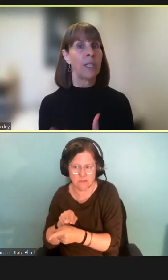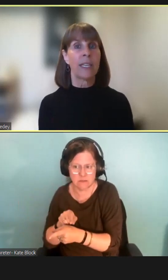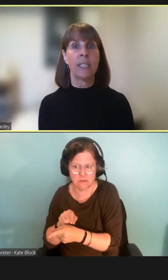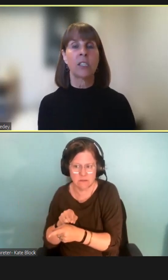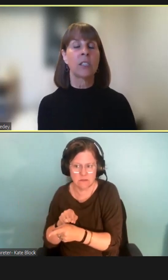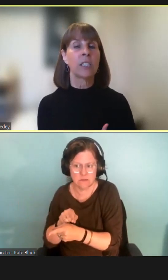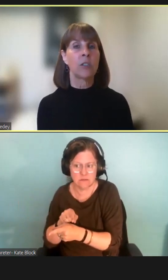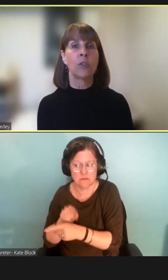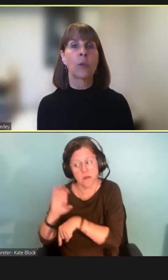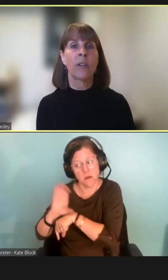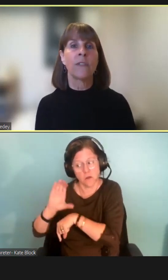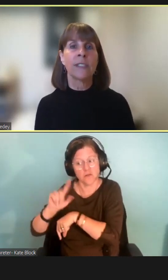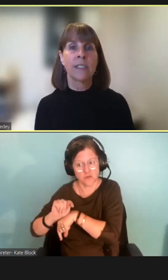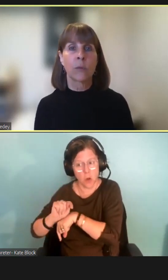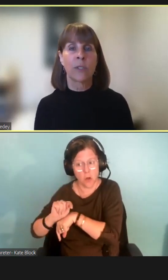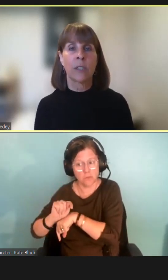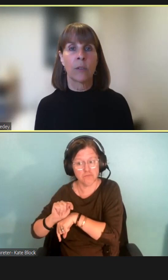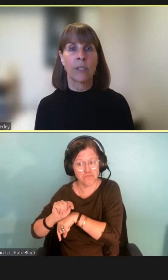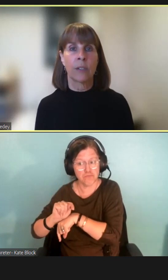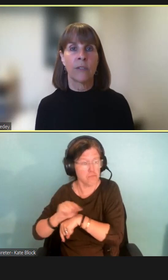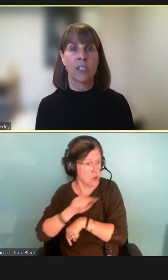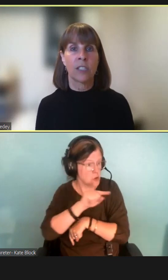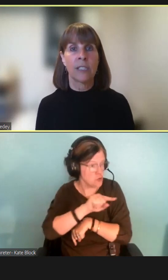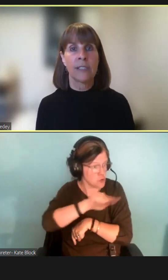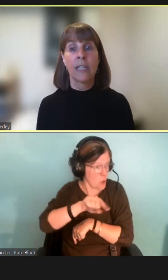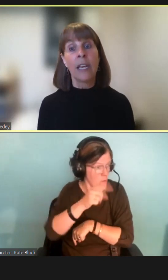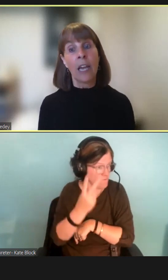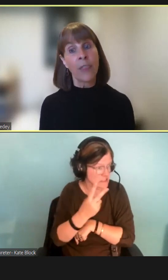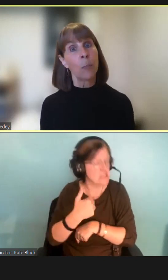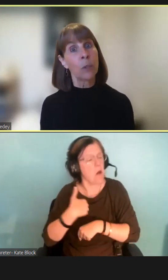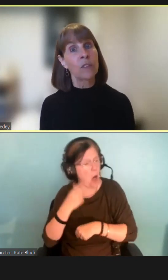occasionally do joint visits with the early interventionist and that person